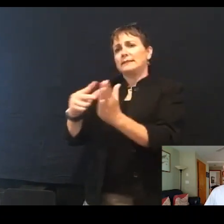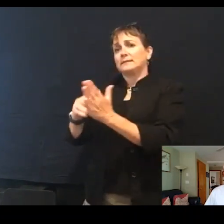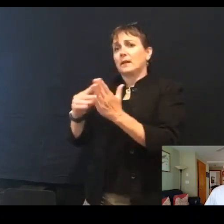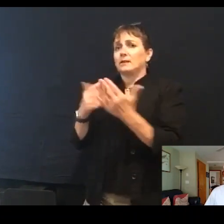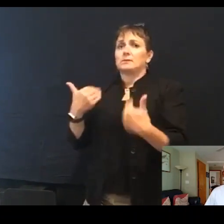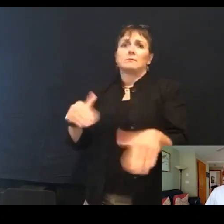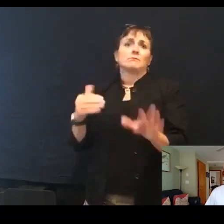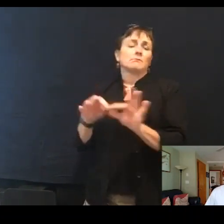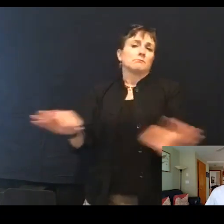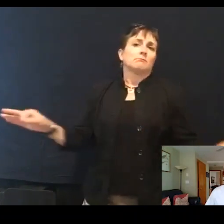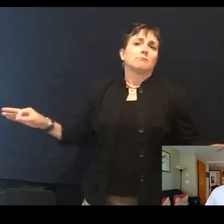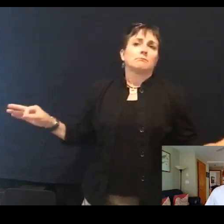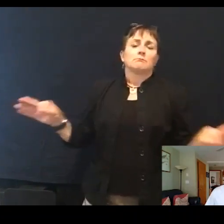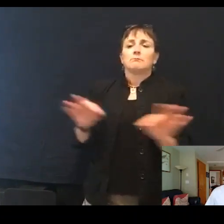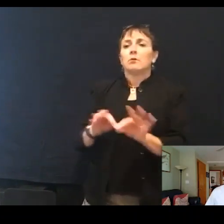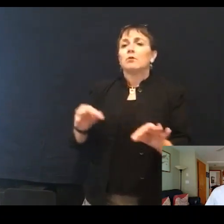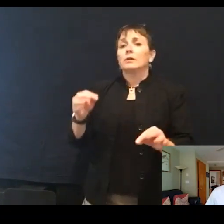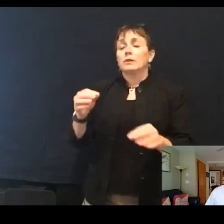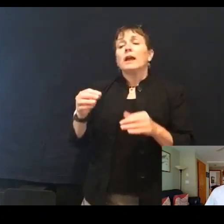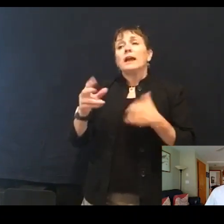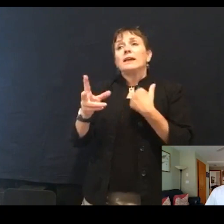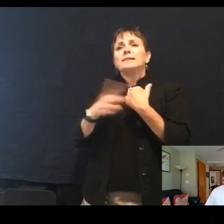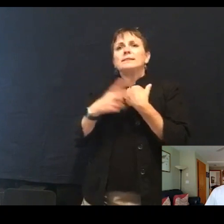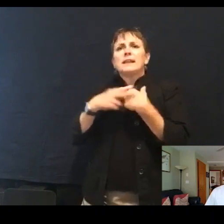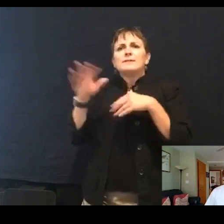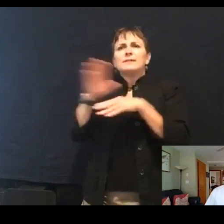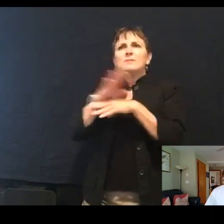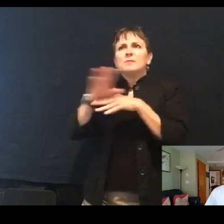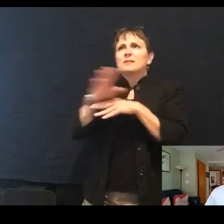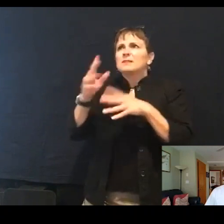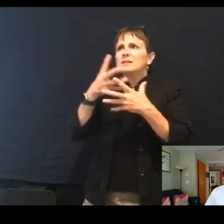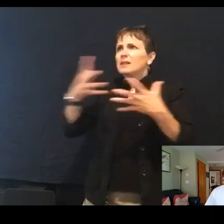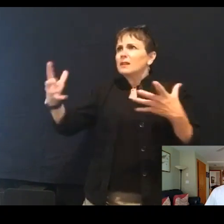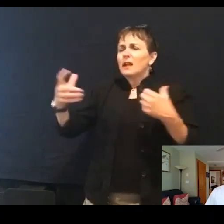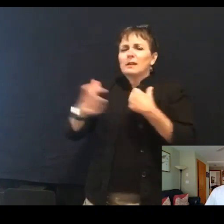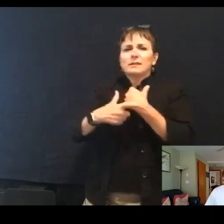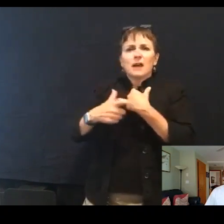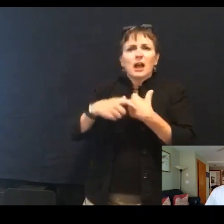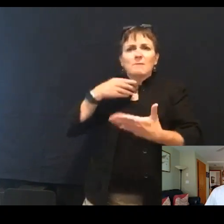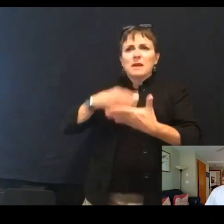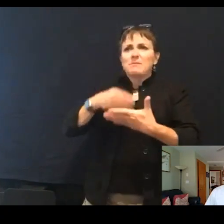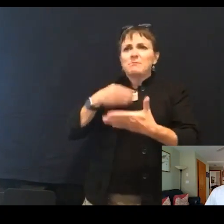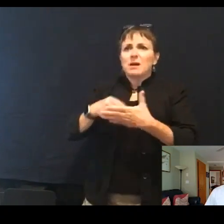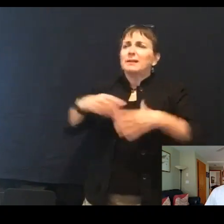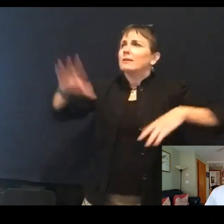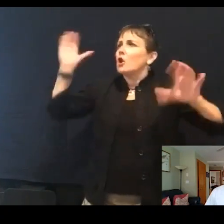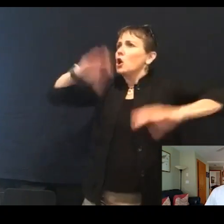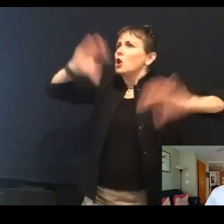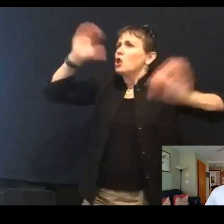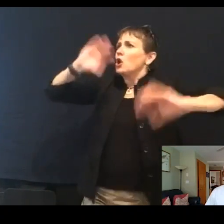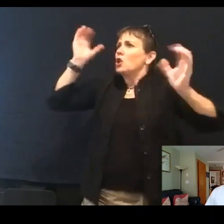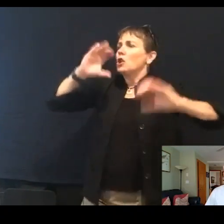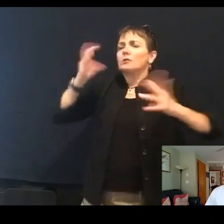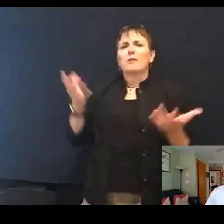that save researchers and industry a lot of time, a lot of money, a lot of effort, and, as a result,